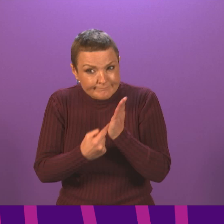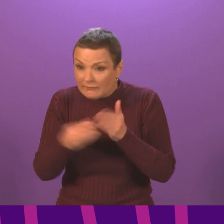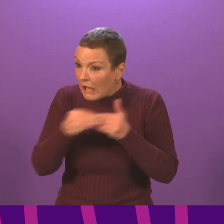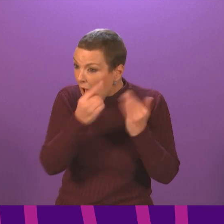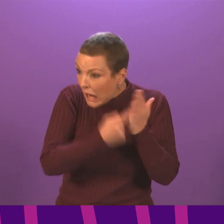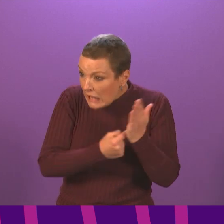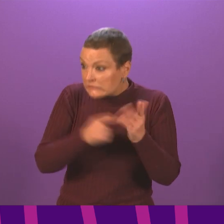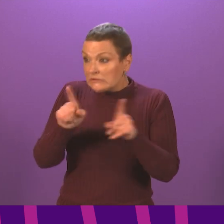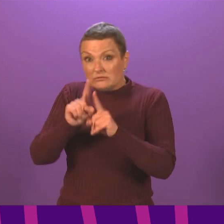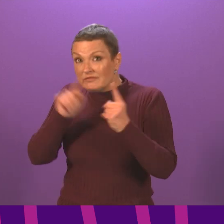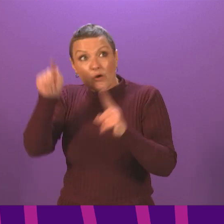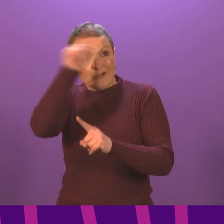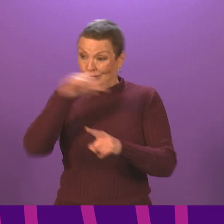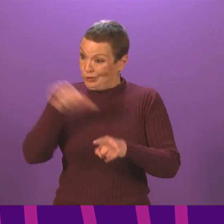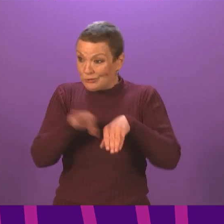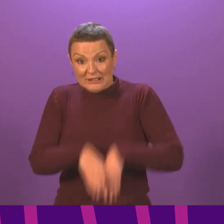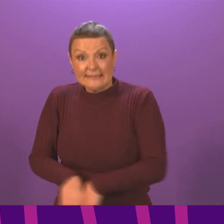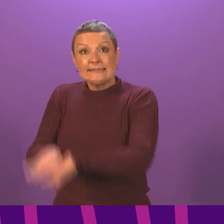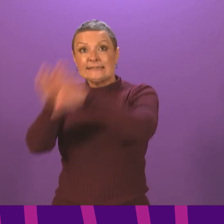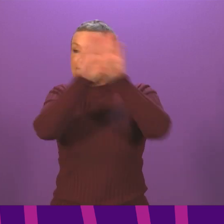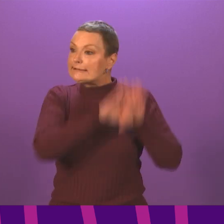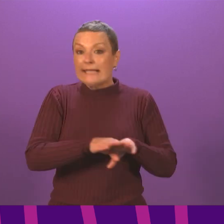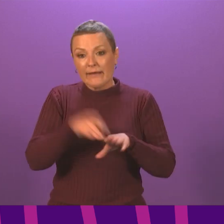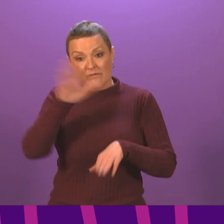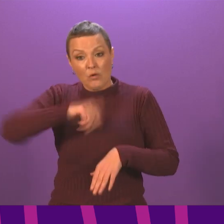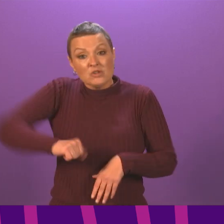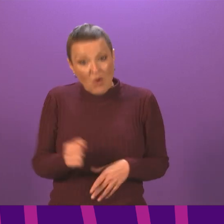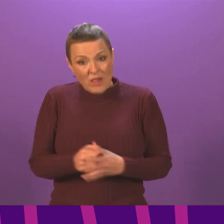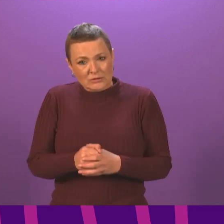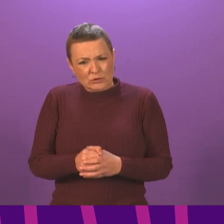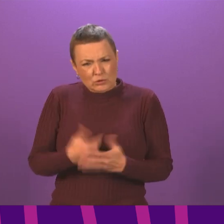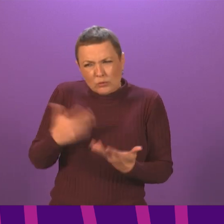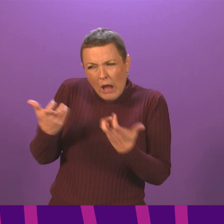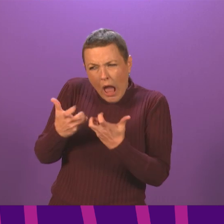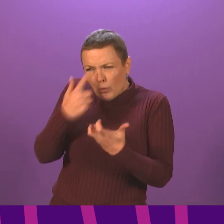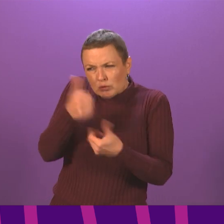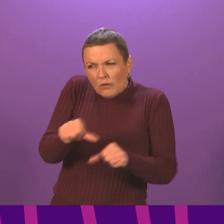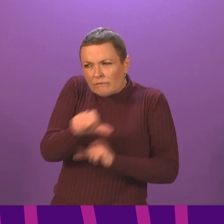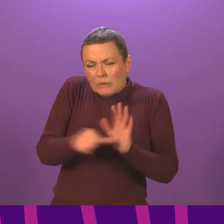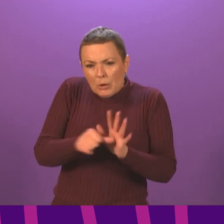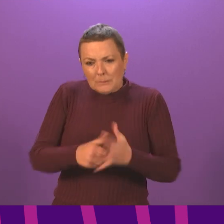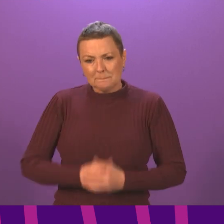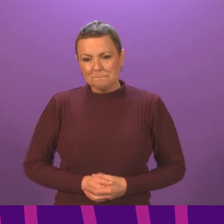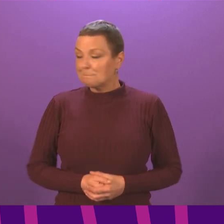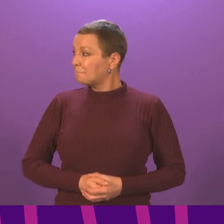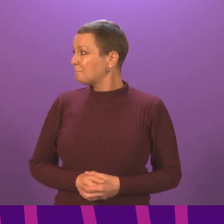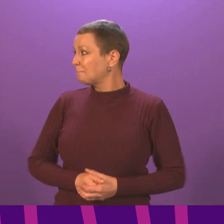of the hardest issues for relatives is having different rules in different care homes.